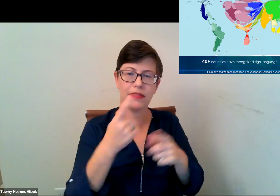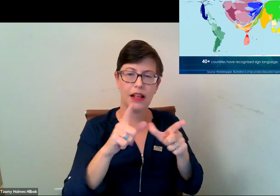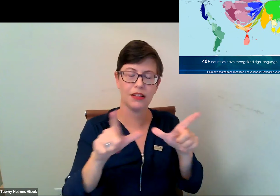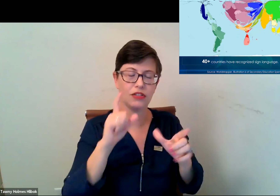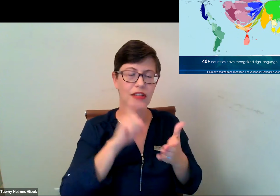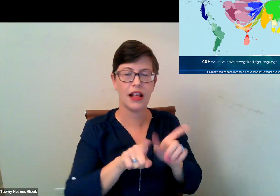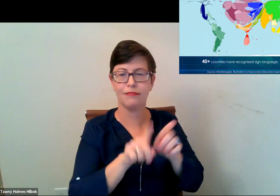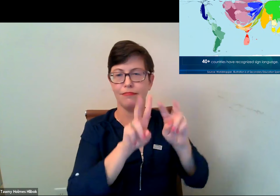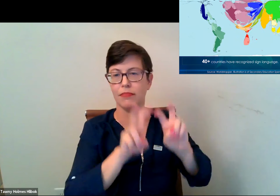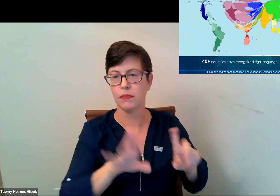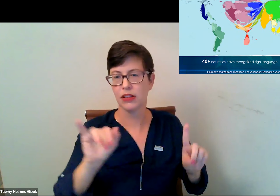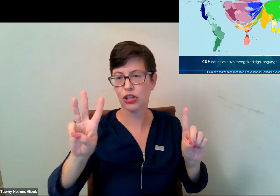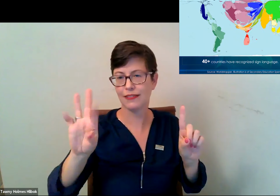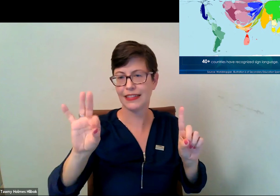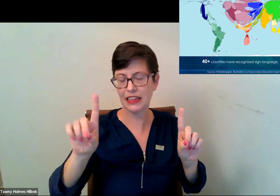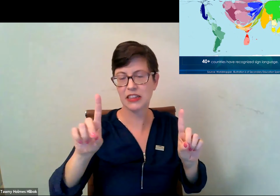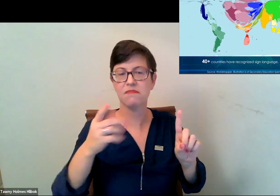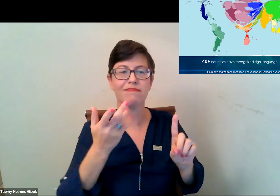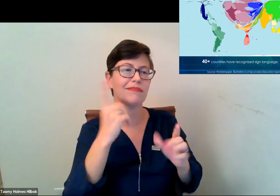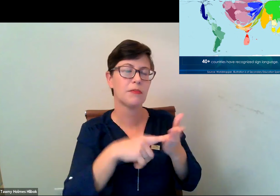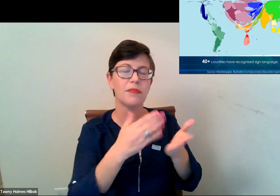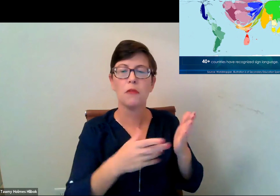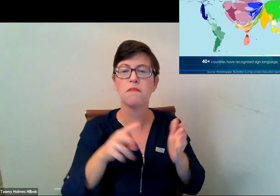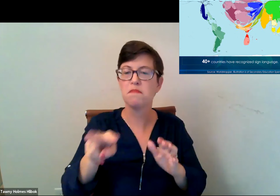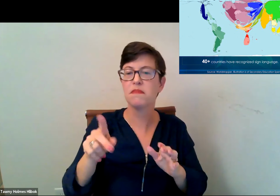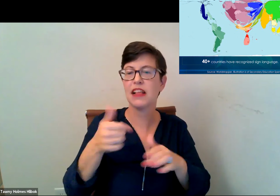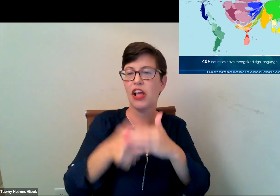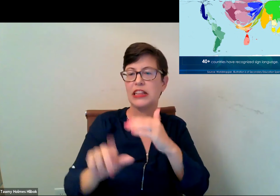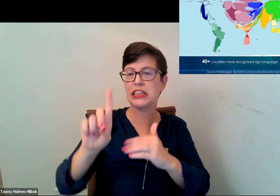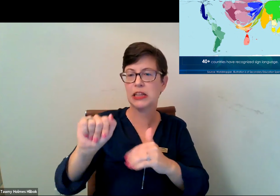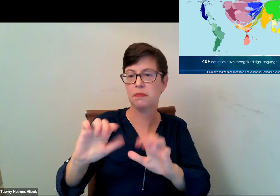There are four different types of language recognition, according to the World Federation the death.